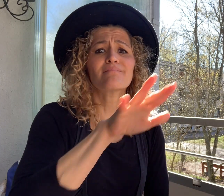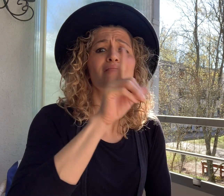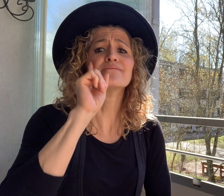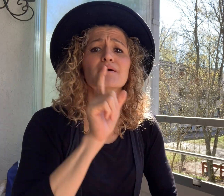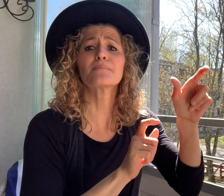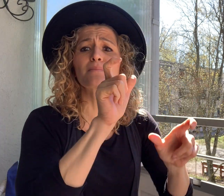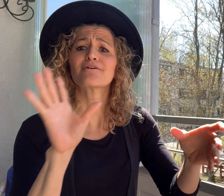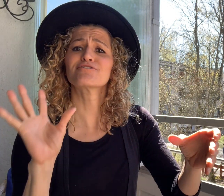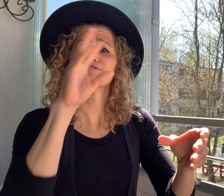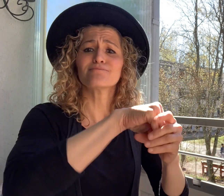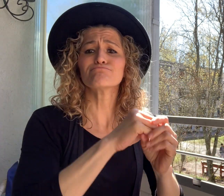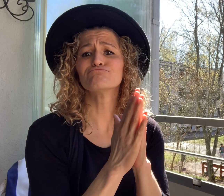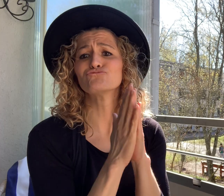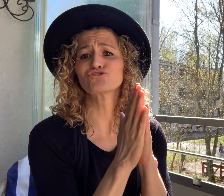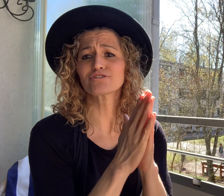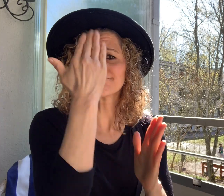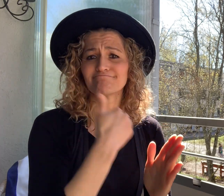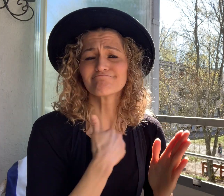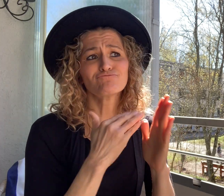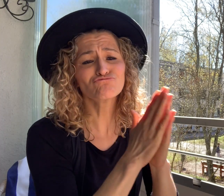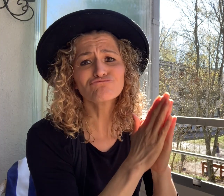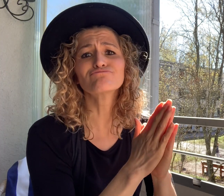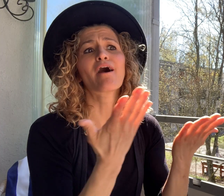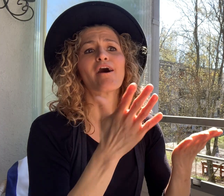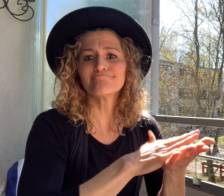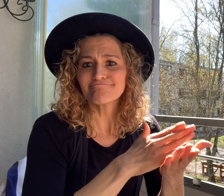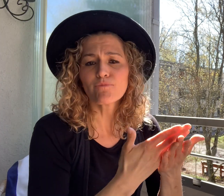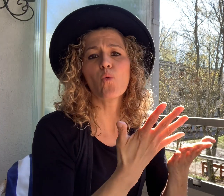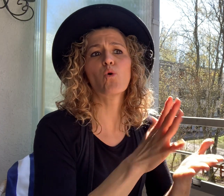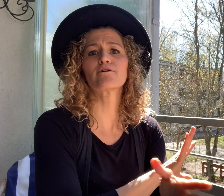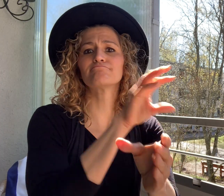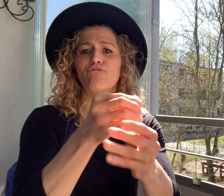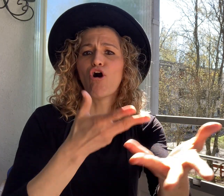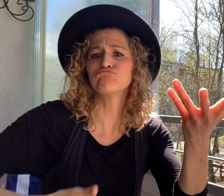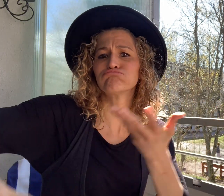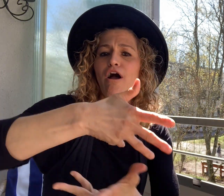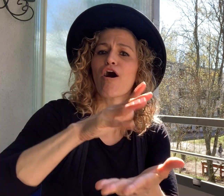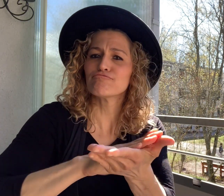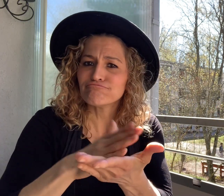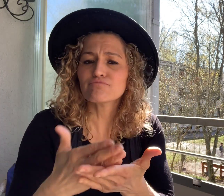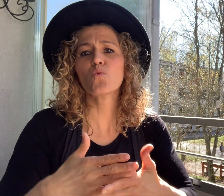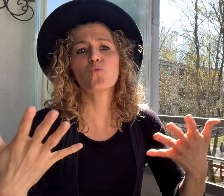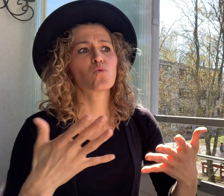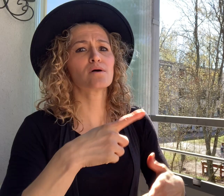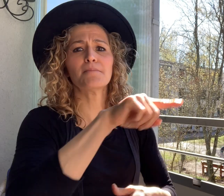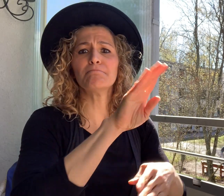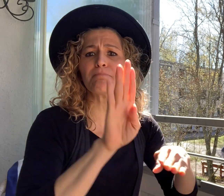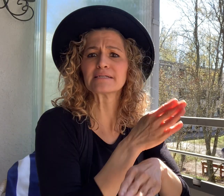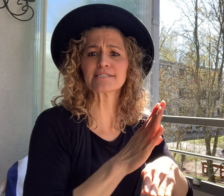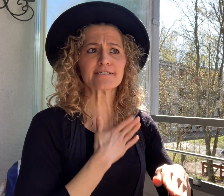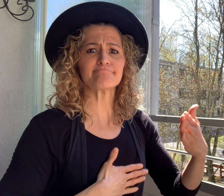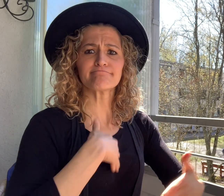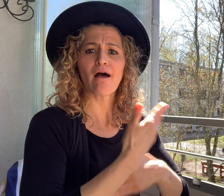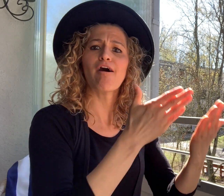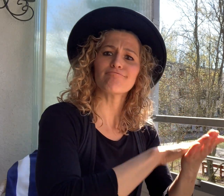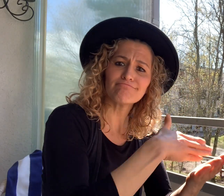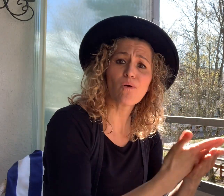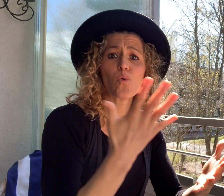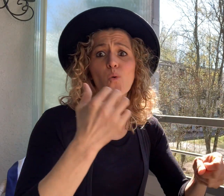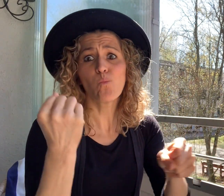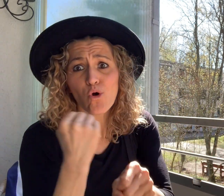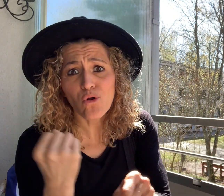other Deaf people at church or social events, businesses,